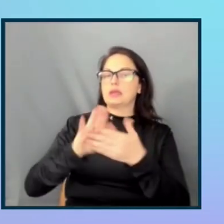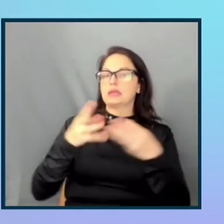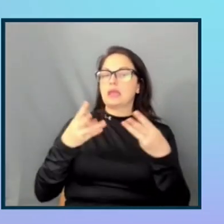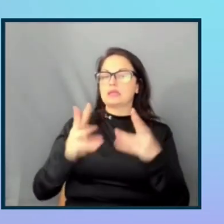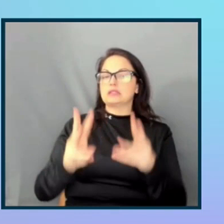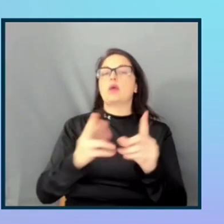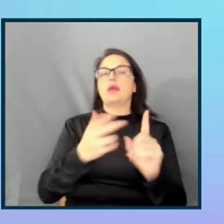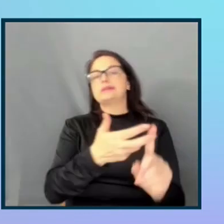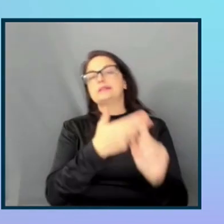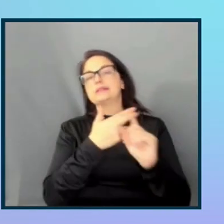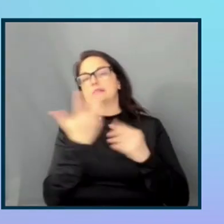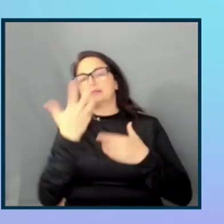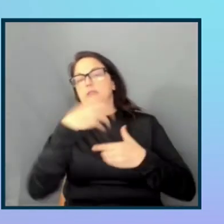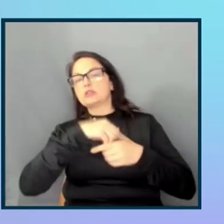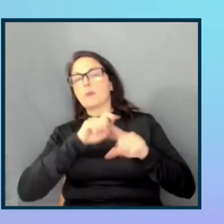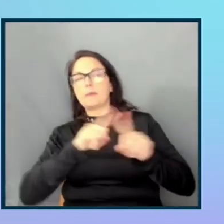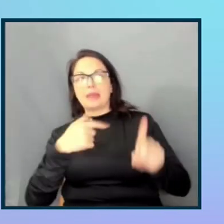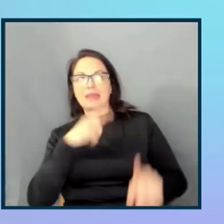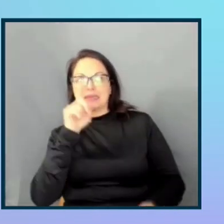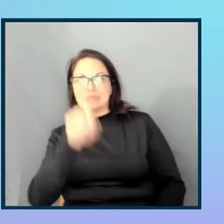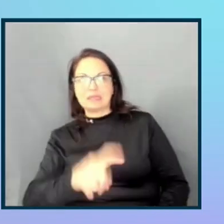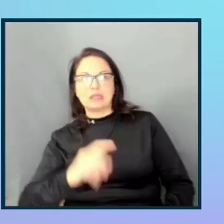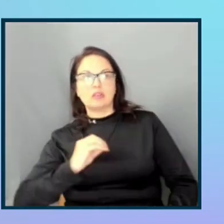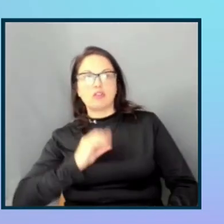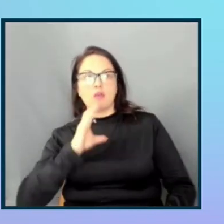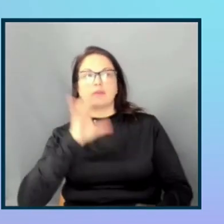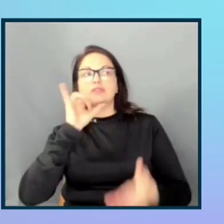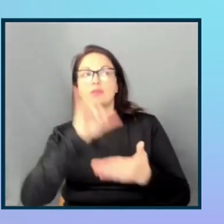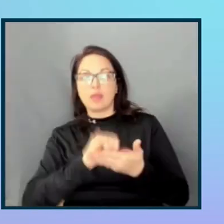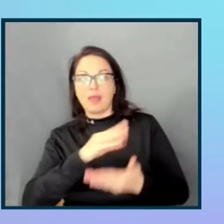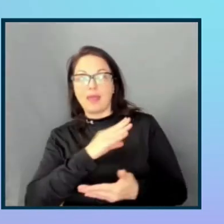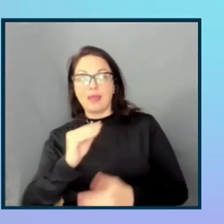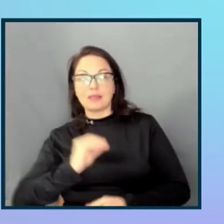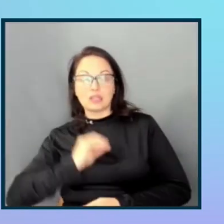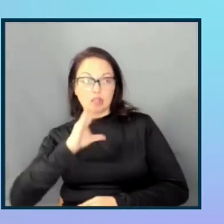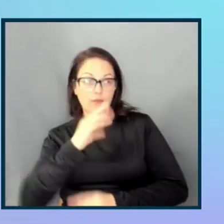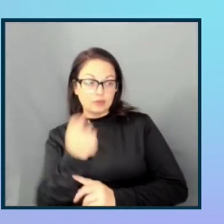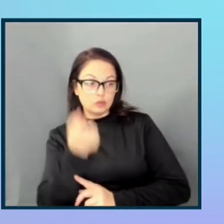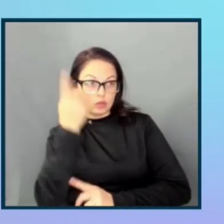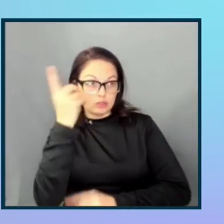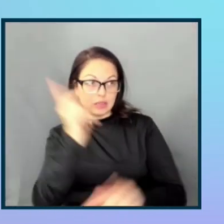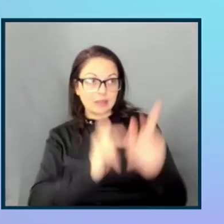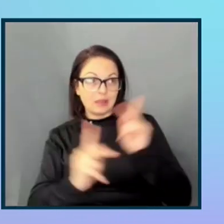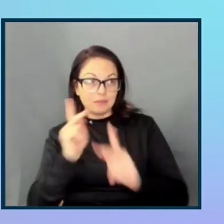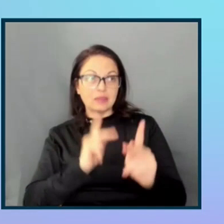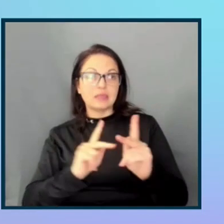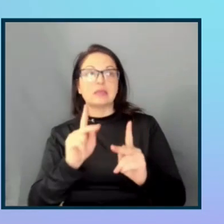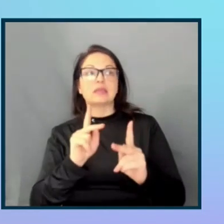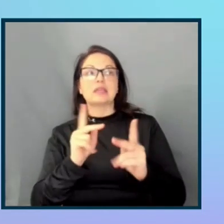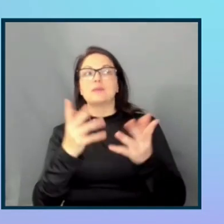But I needed the confidence to do that, and the confidence to understand that people want to listen and they do care.